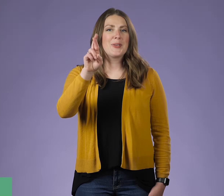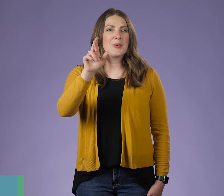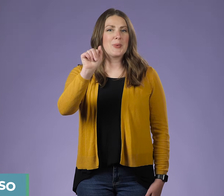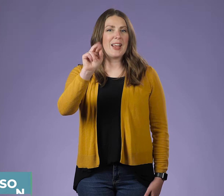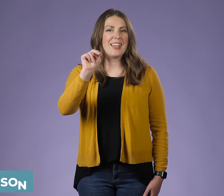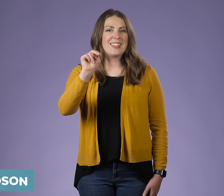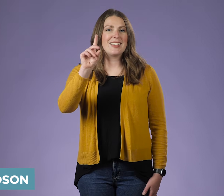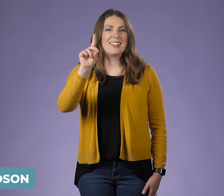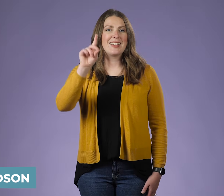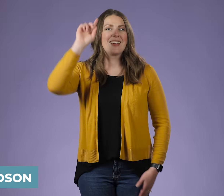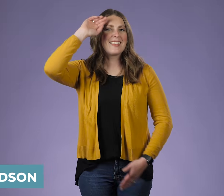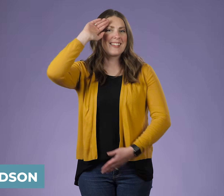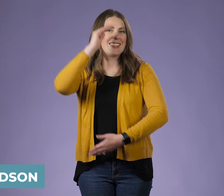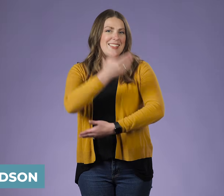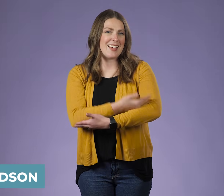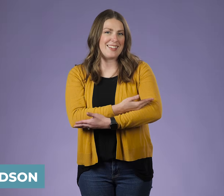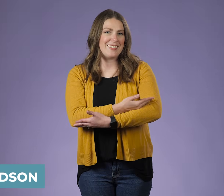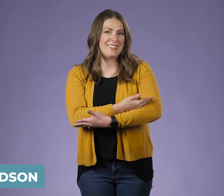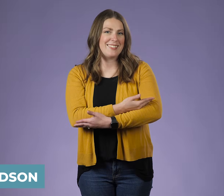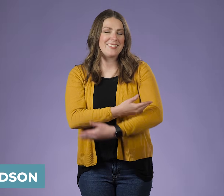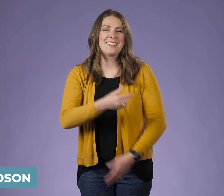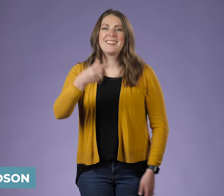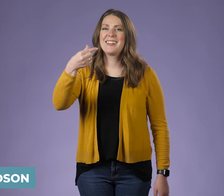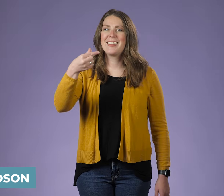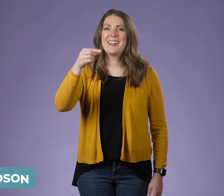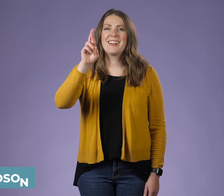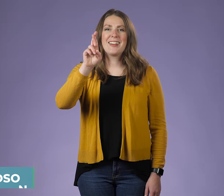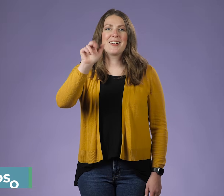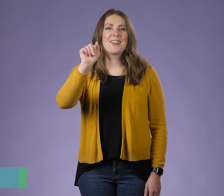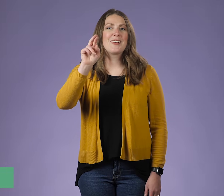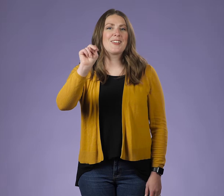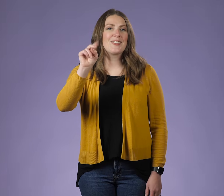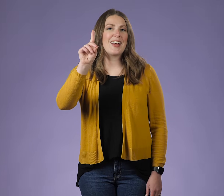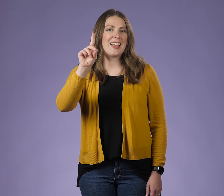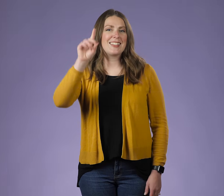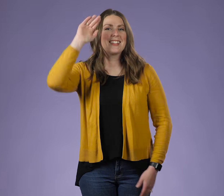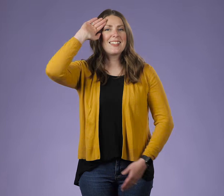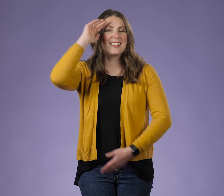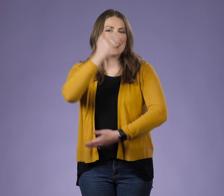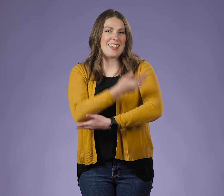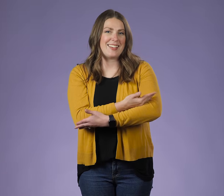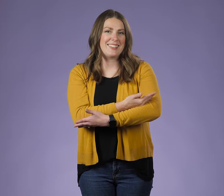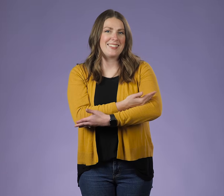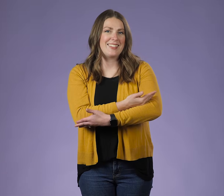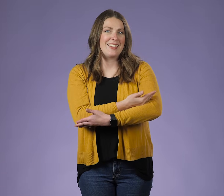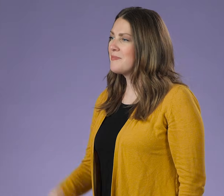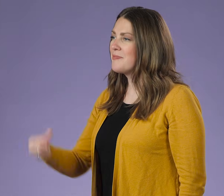Grand son.